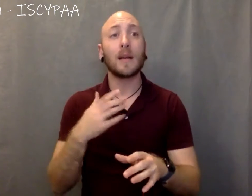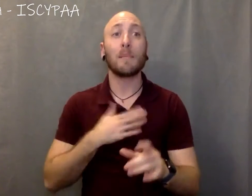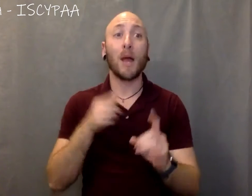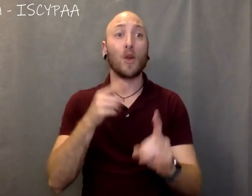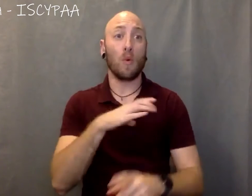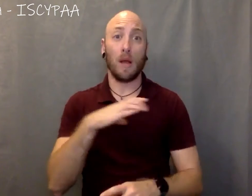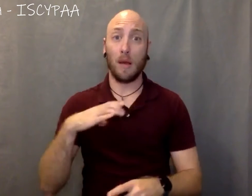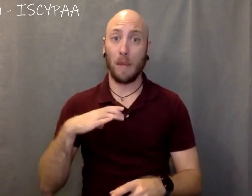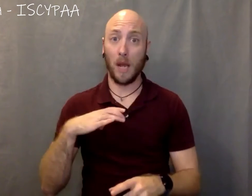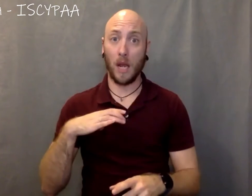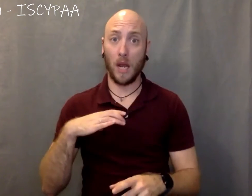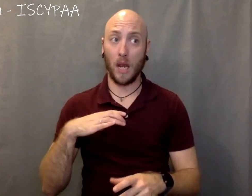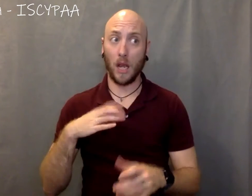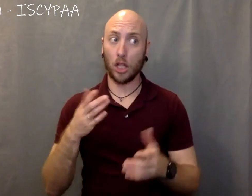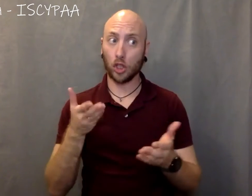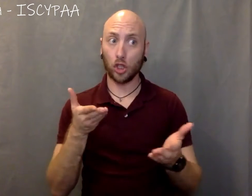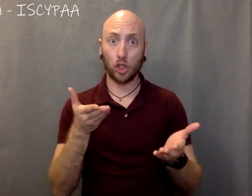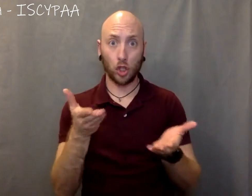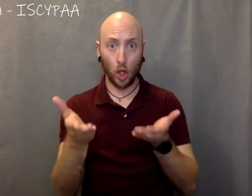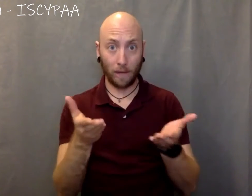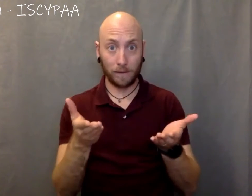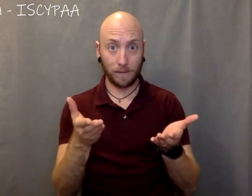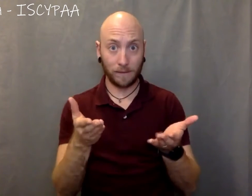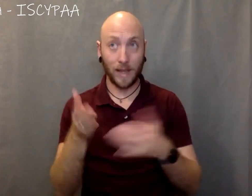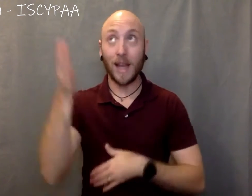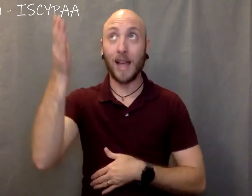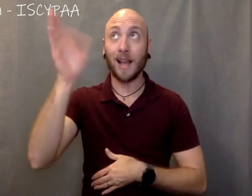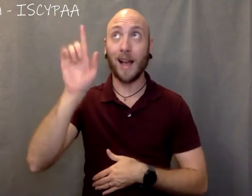be of service, you know to do God's work and help God's kids, you know,